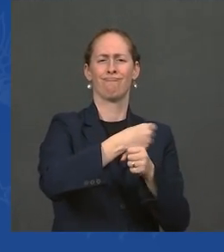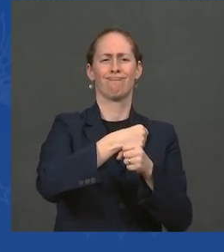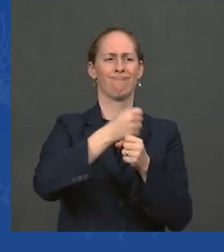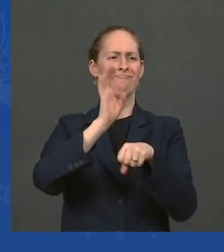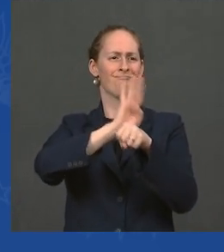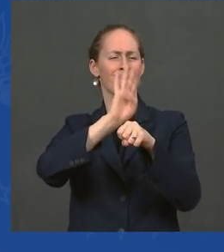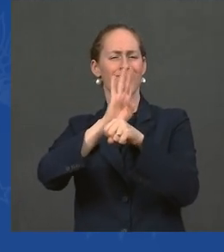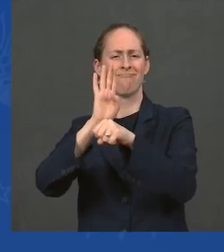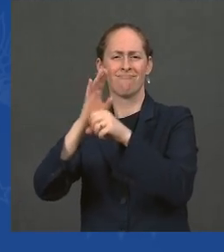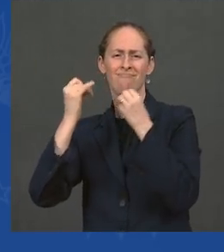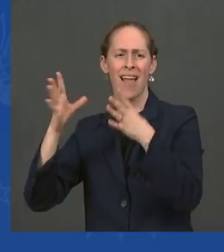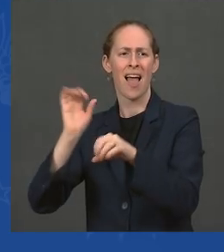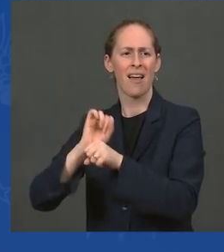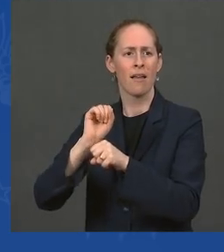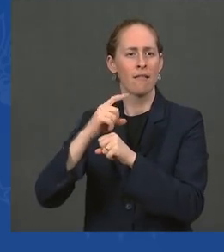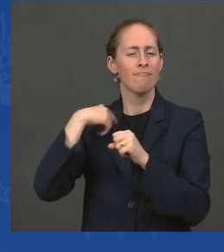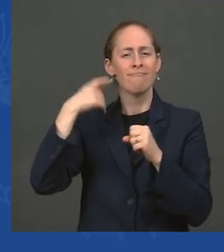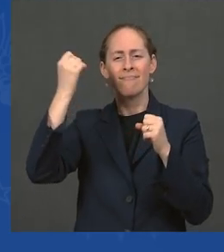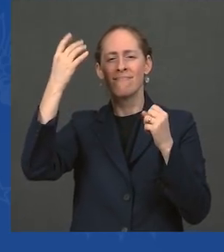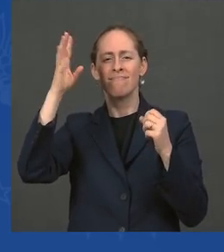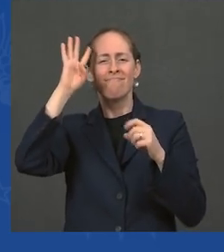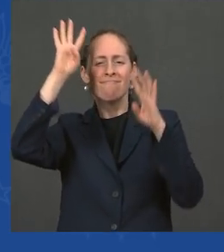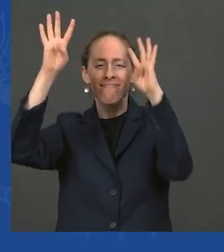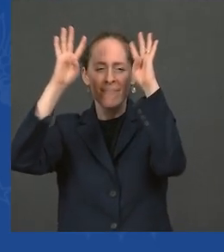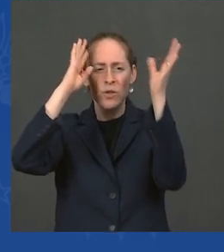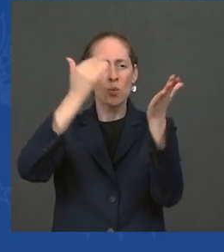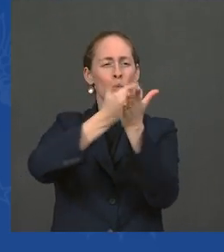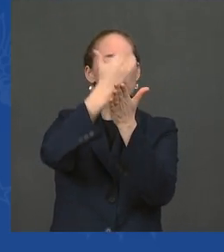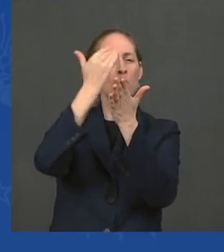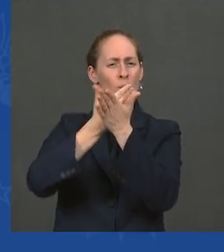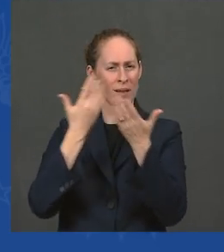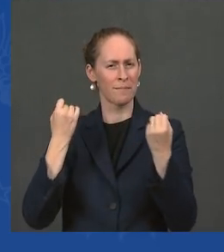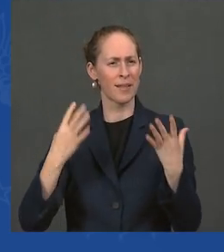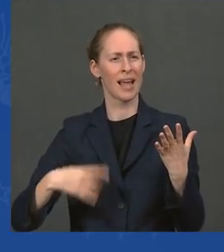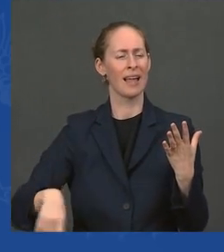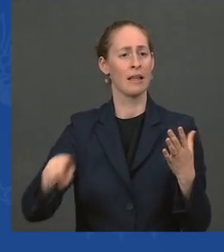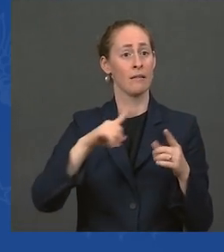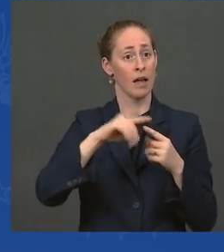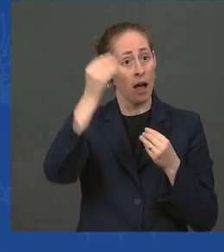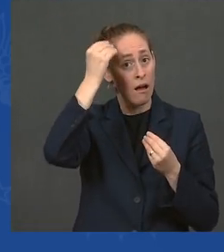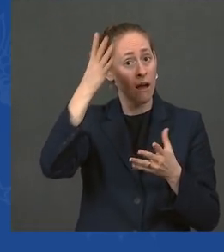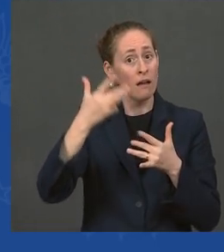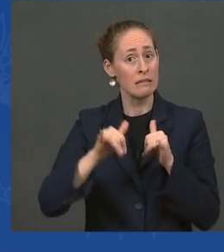But we risk losing our edge as a nation. You know, our infrastructure used to be the best